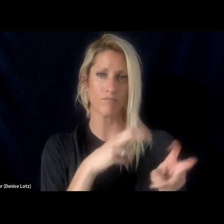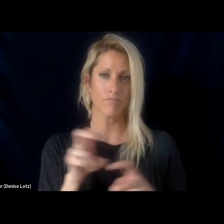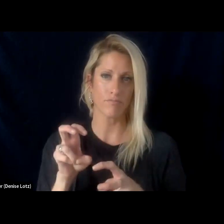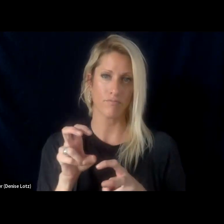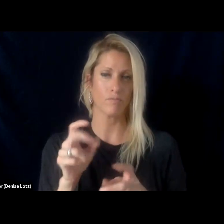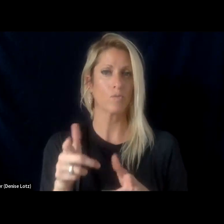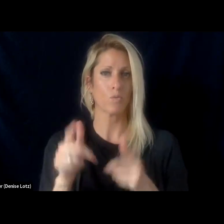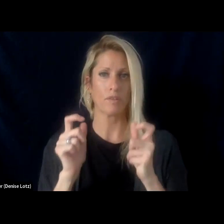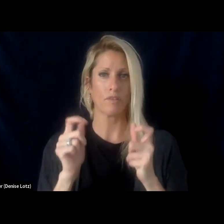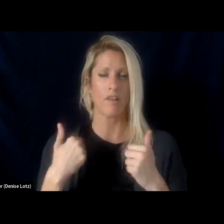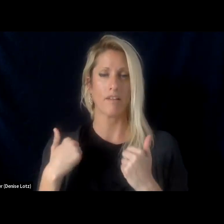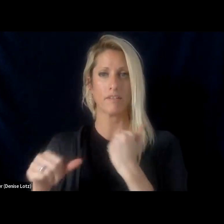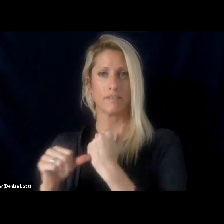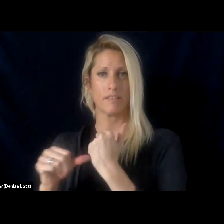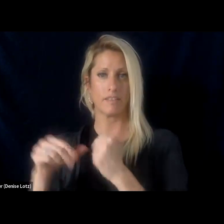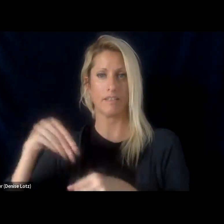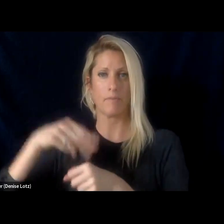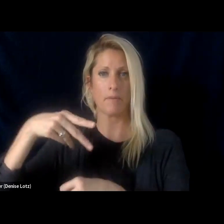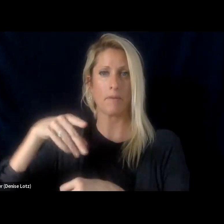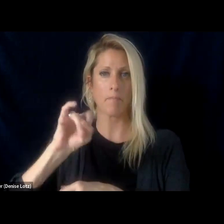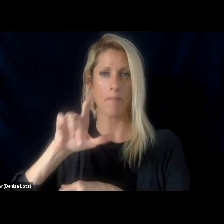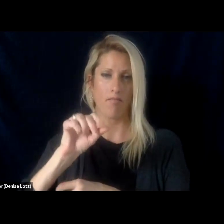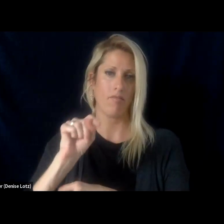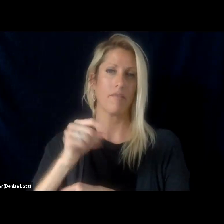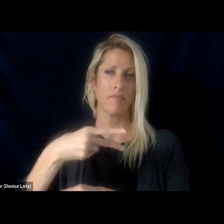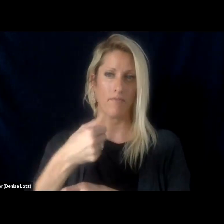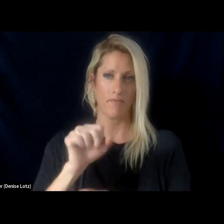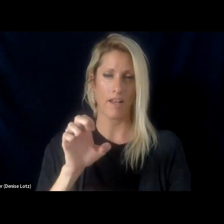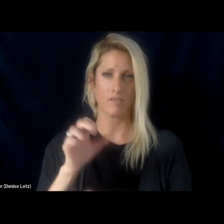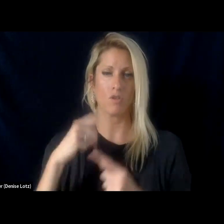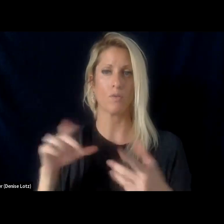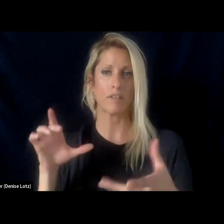had a system that was in pilot phase, and we started connecting homes connecting students